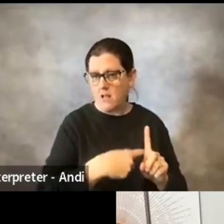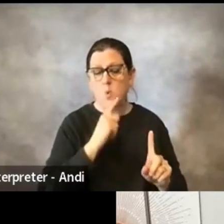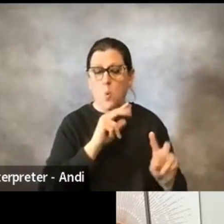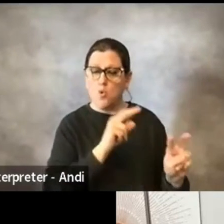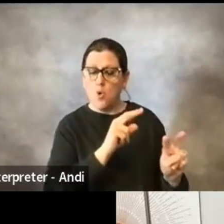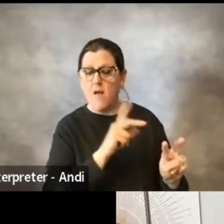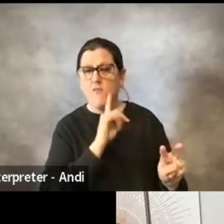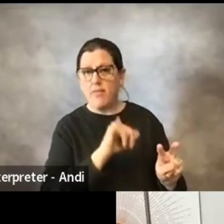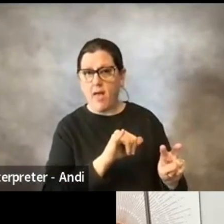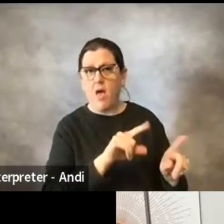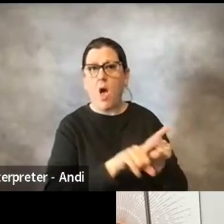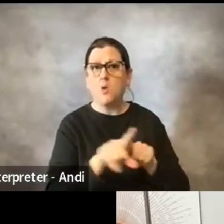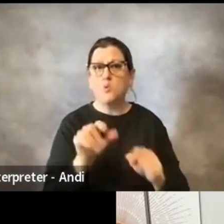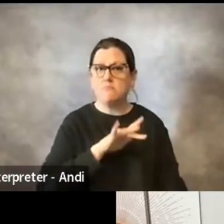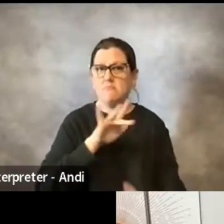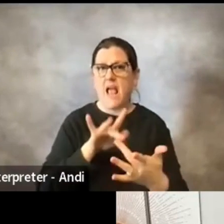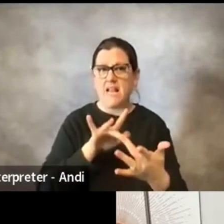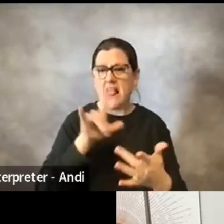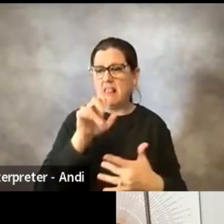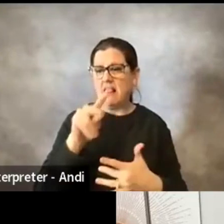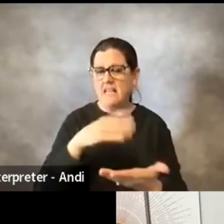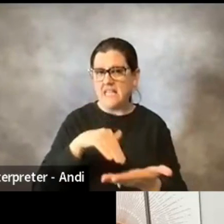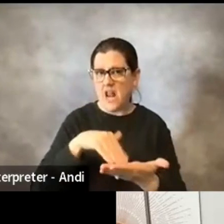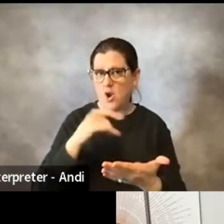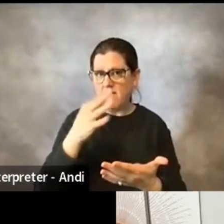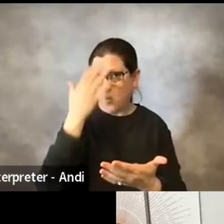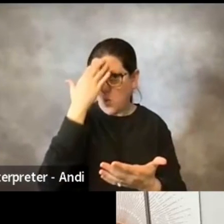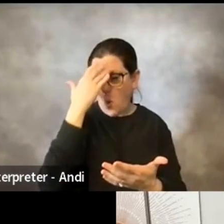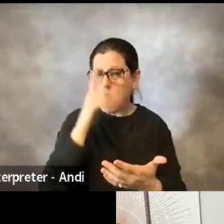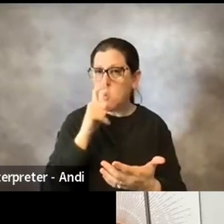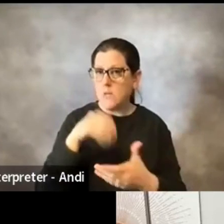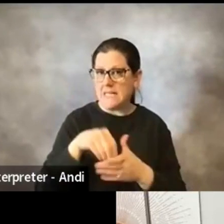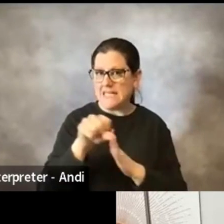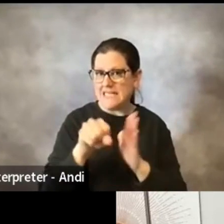then you can also contact the LINK Center if you're interested to know who in the states taking the lead on those pieces. But